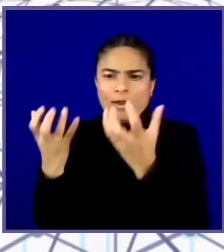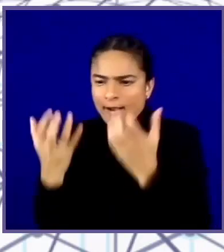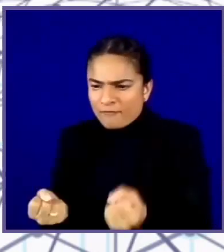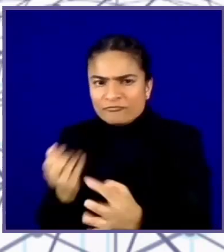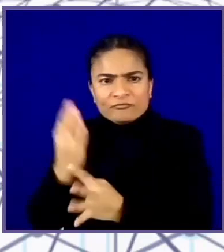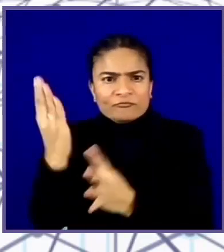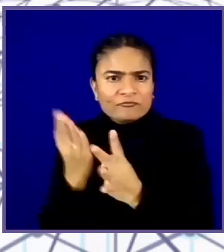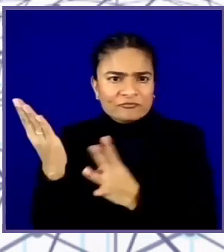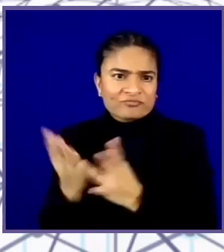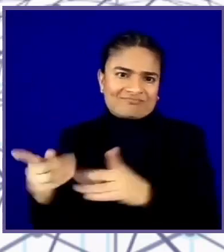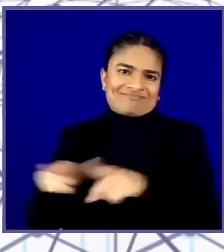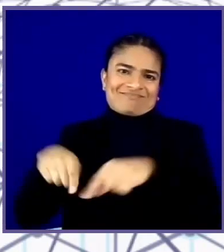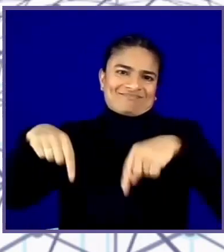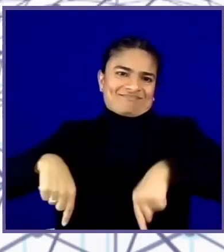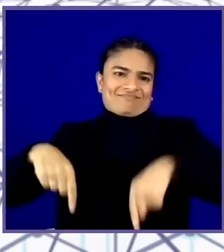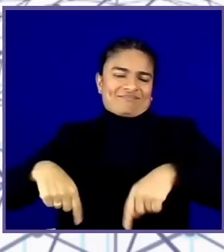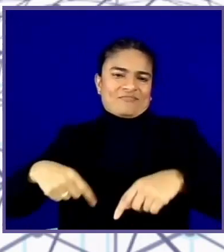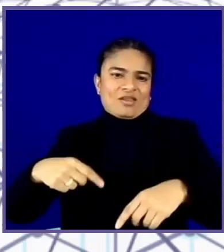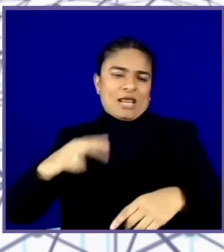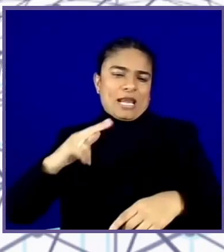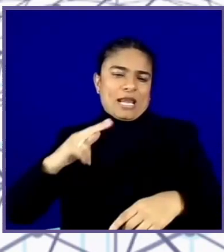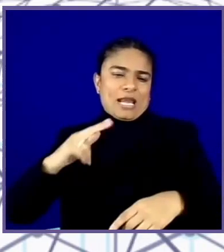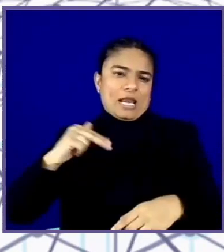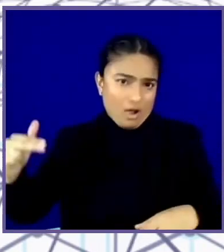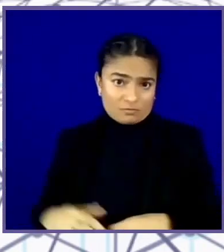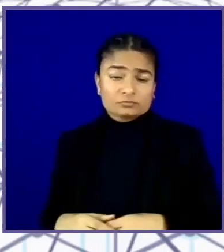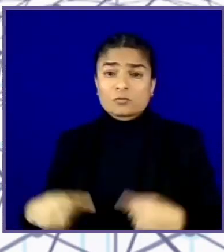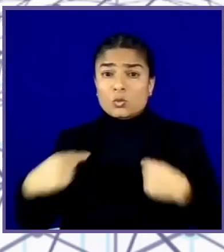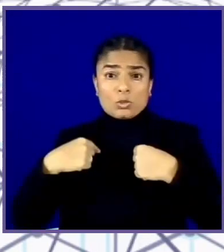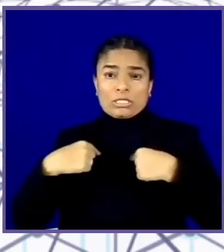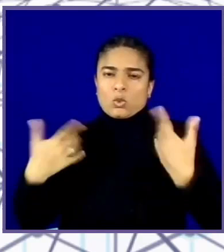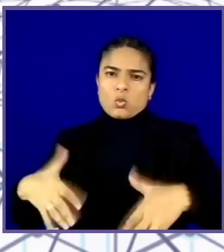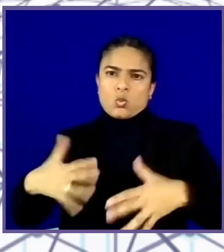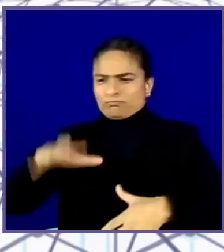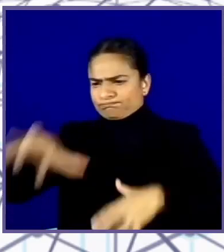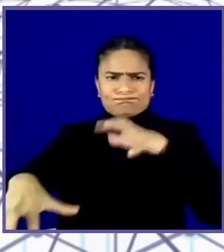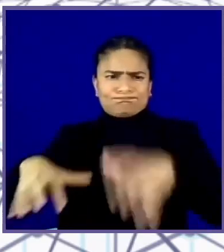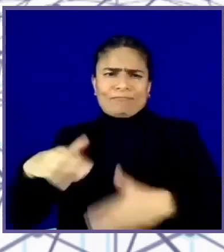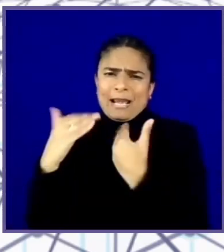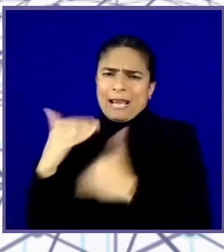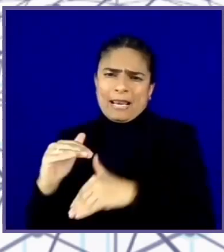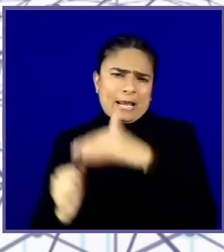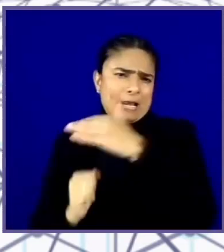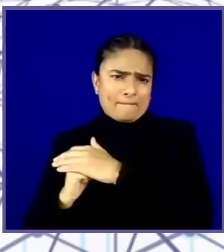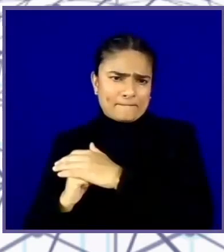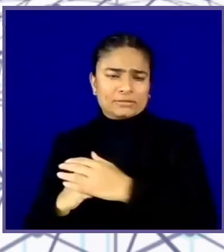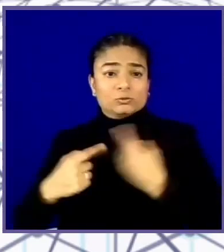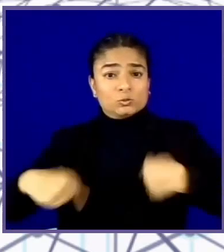carried out in universities or research centres to identify issues or develop technologies.